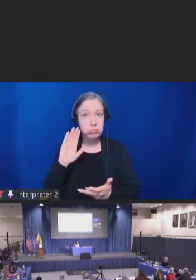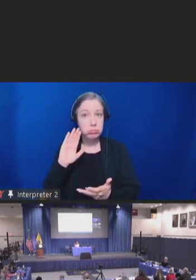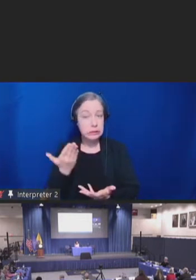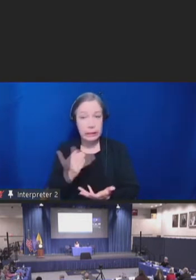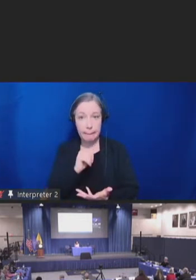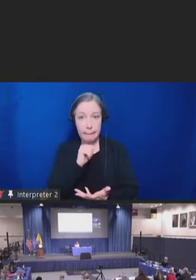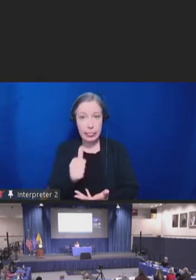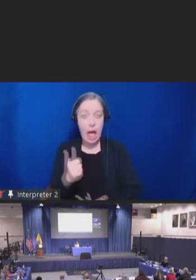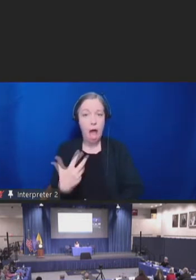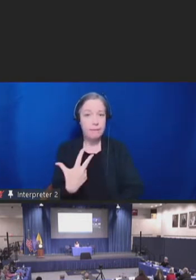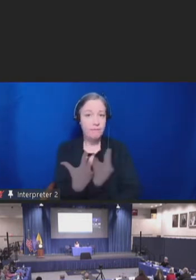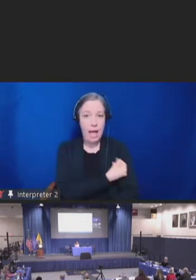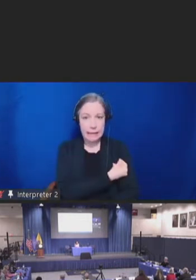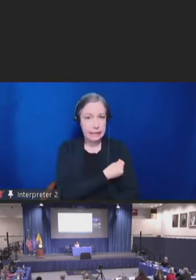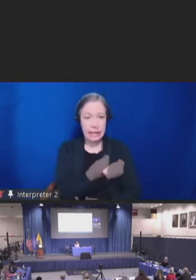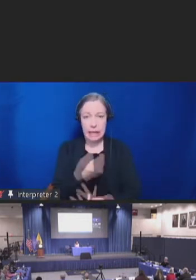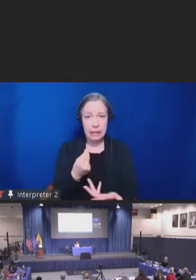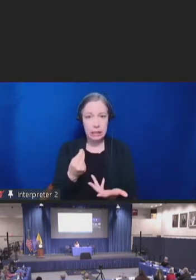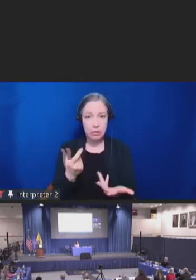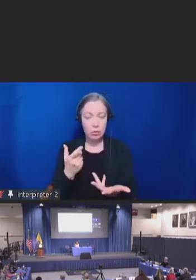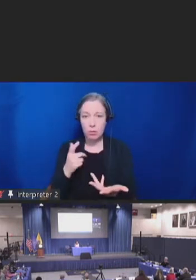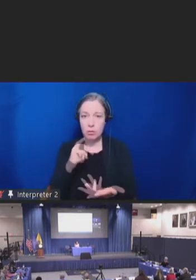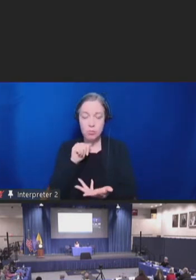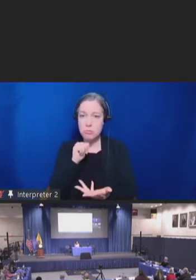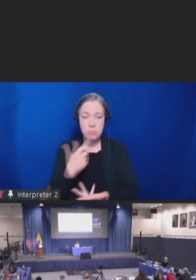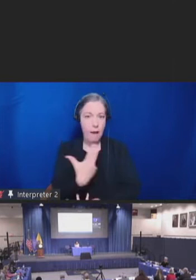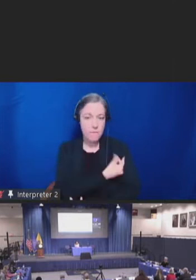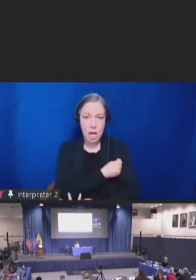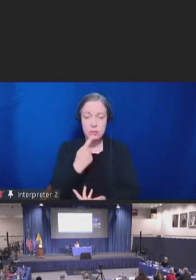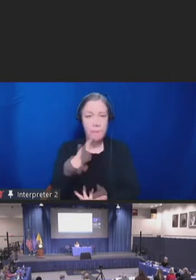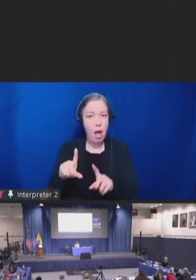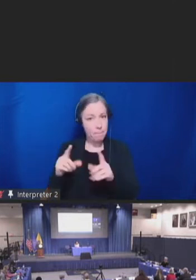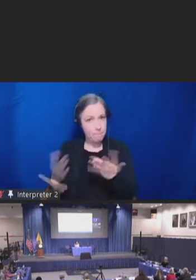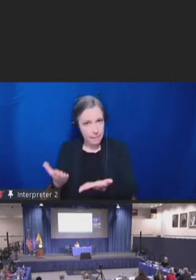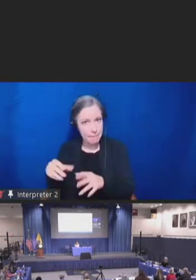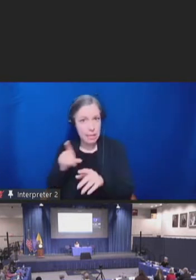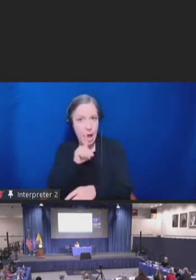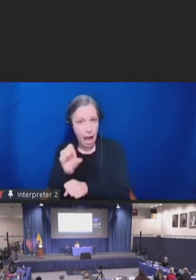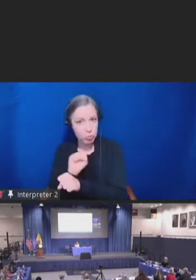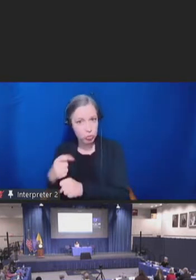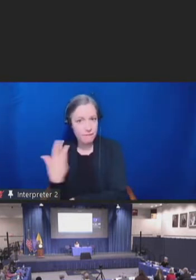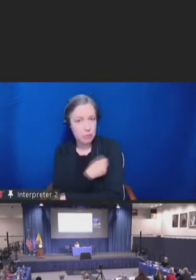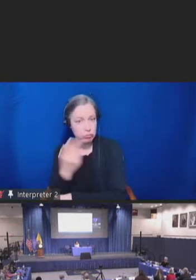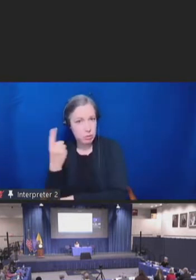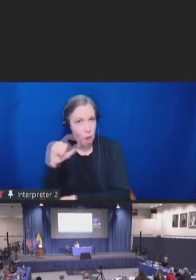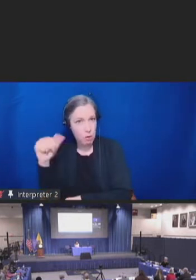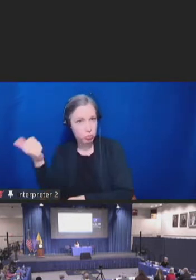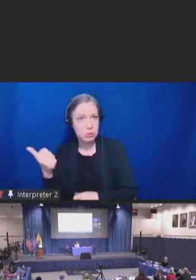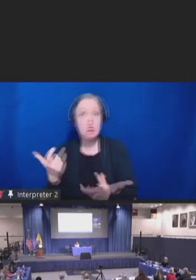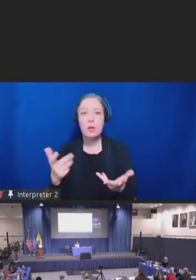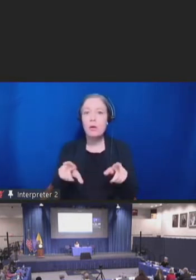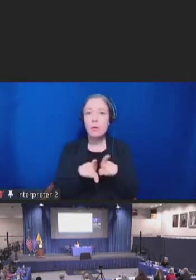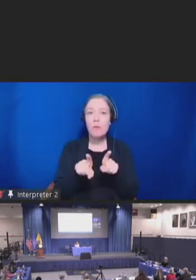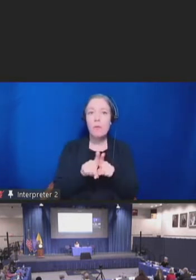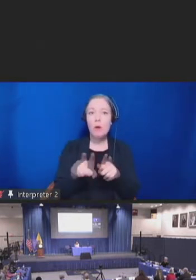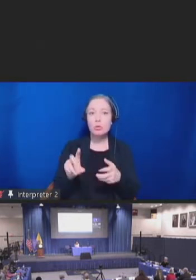This led to some surveys of parents in the VSD that confirm that kids who appear unvaccinated or under vaccinated in the VSD, in fact are.